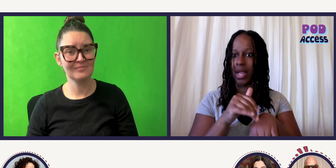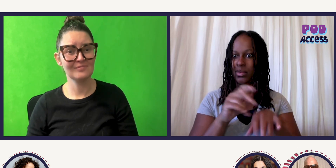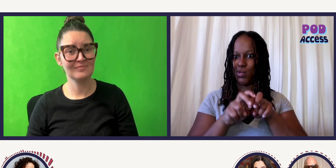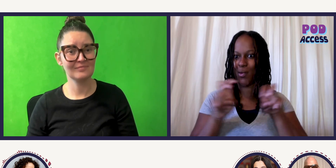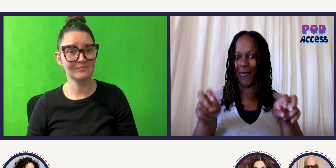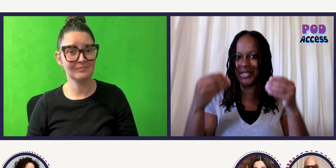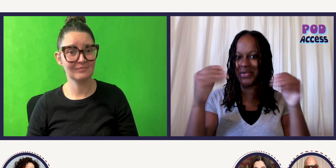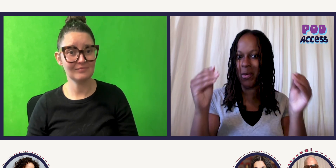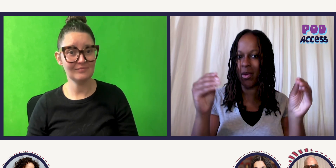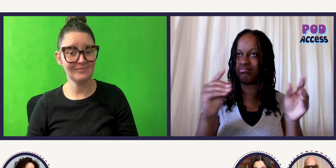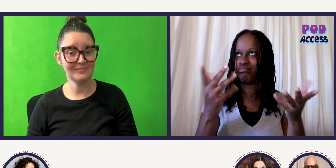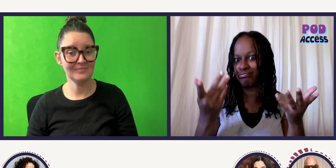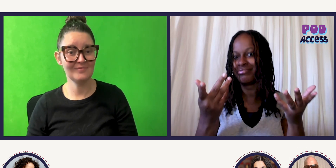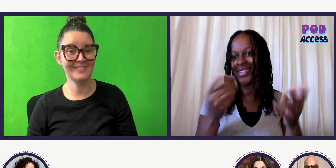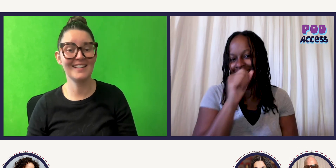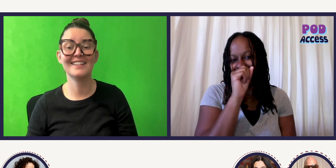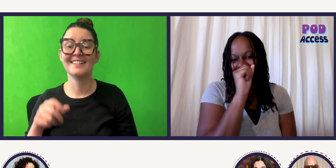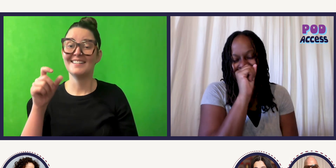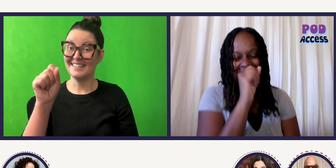I’m in a sofa store. [chuckles]